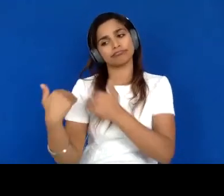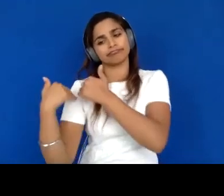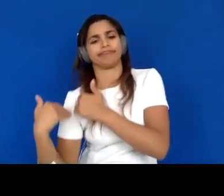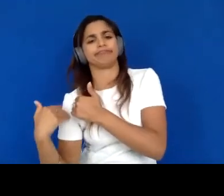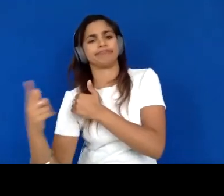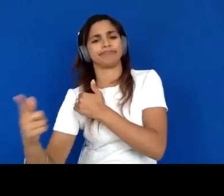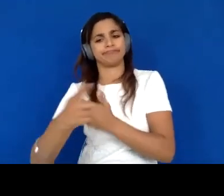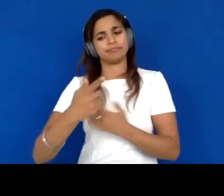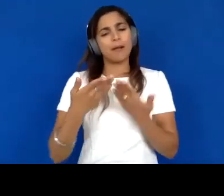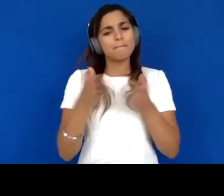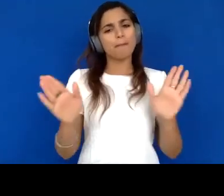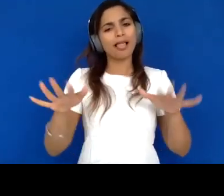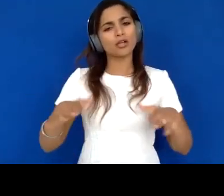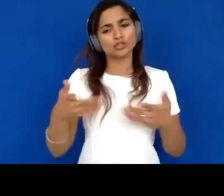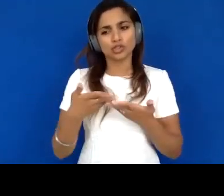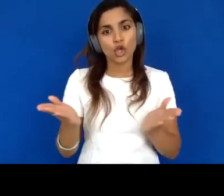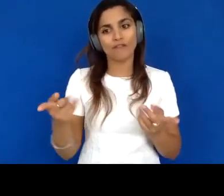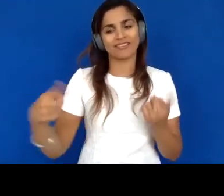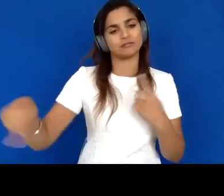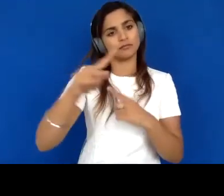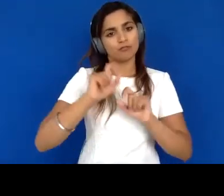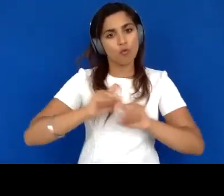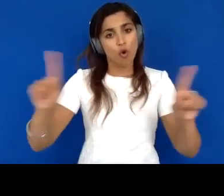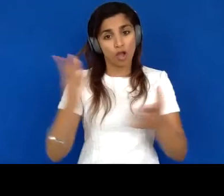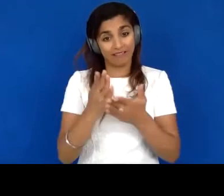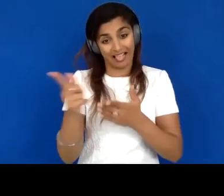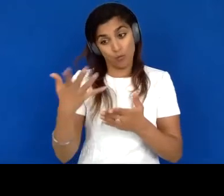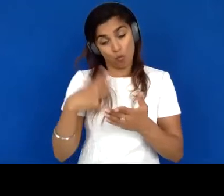really want to fulfill their mission to bring about a fundamental and permanent